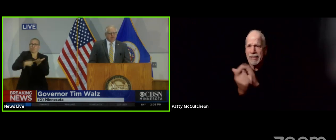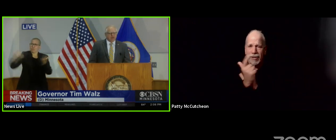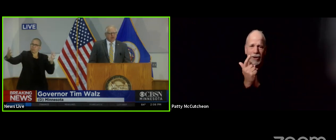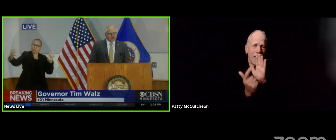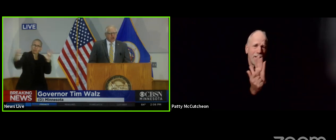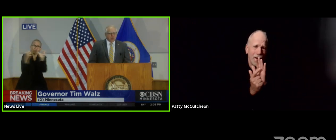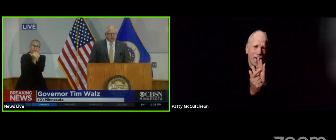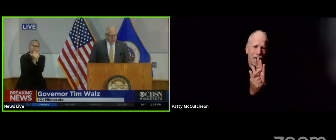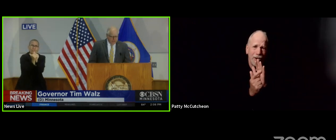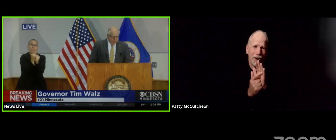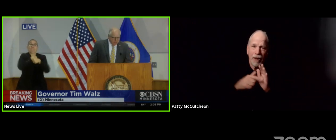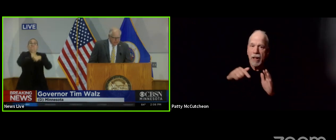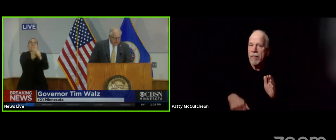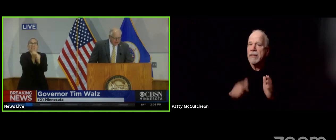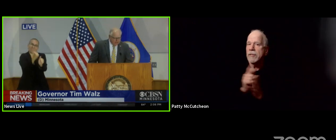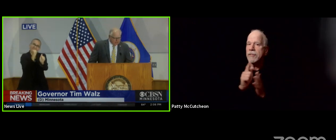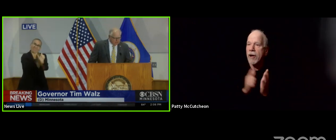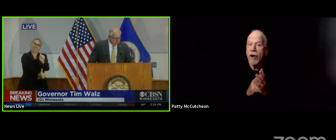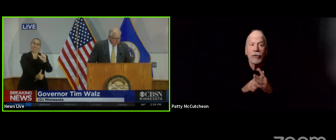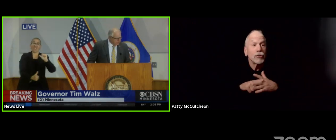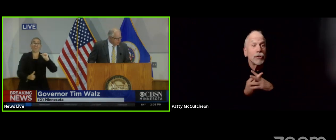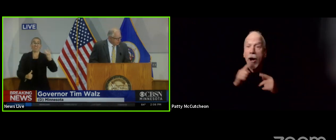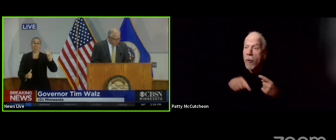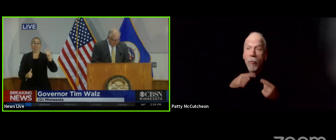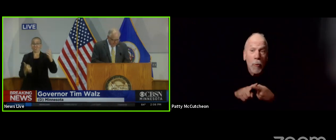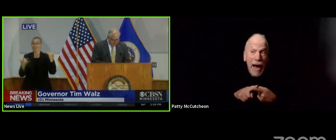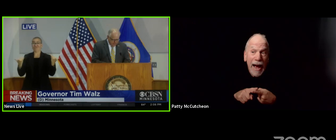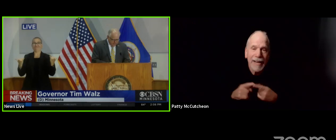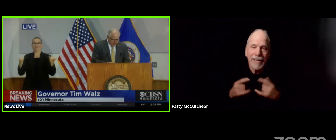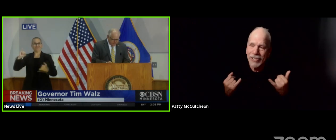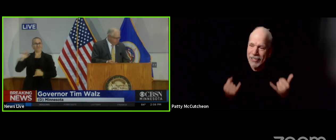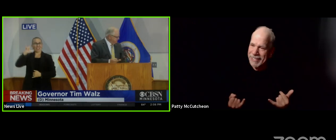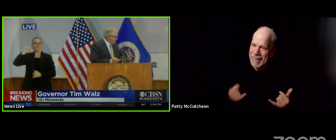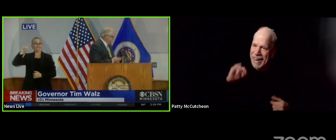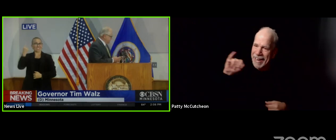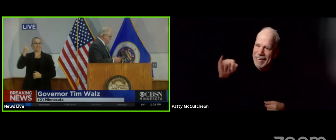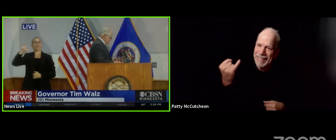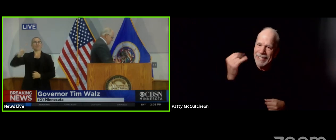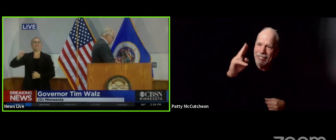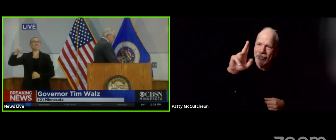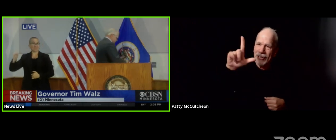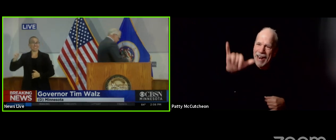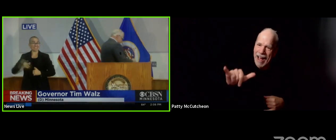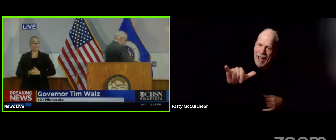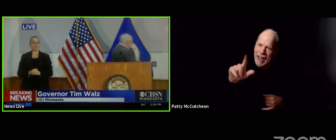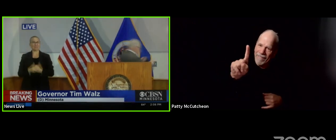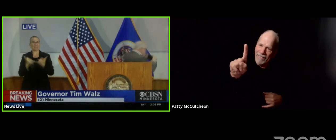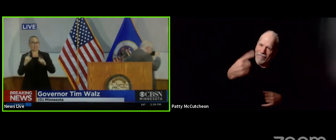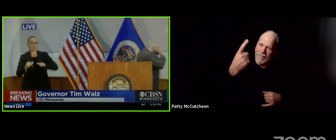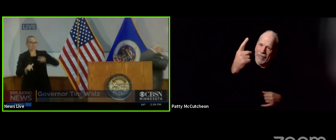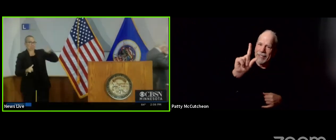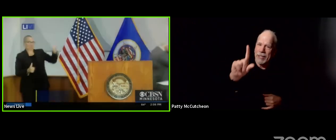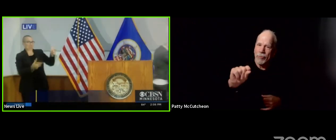1st, 2020. WITH THAT, I'D LIKE TO TURN IT OVER TO LIEUTENANT GOVERNOR FLANAGAN.